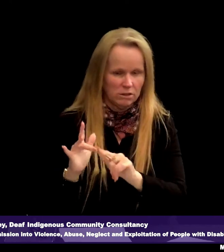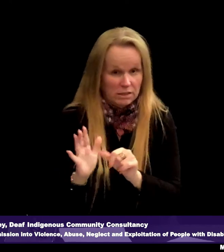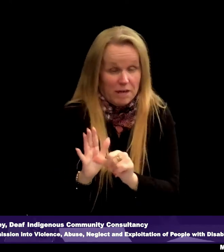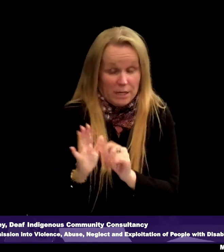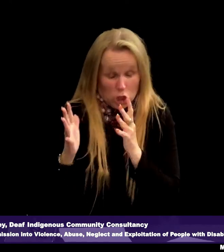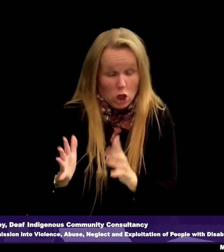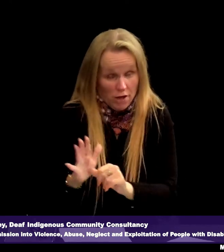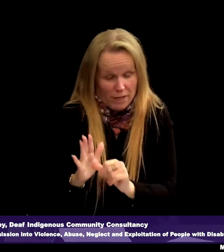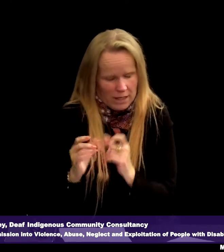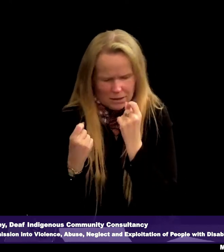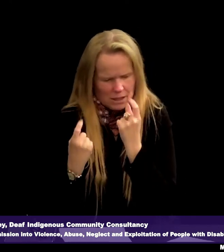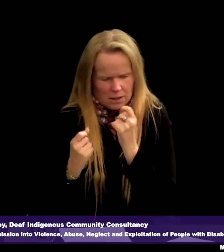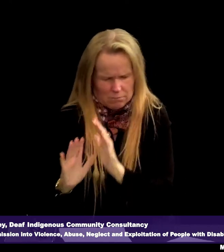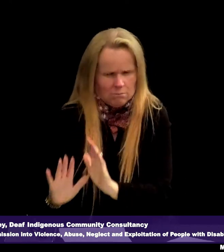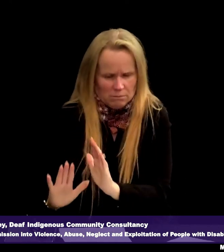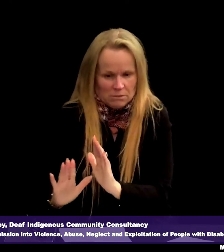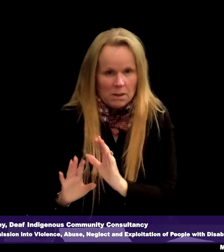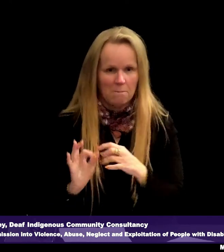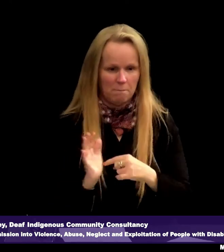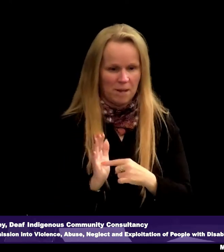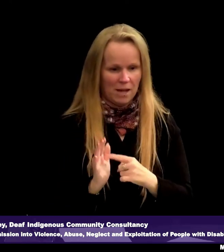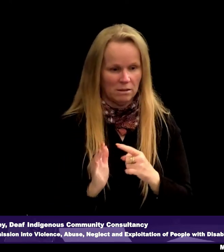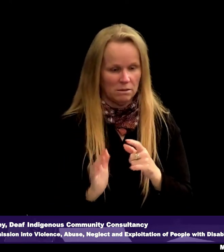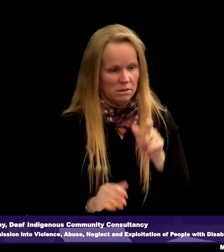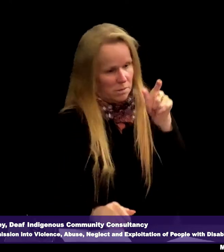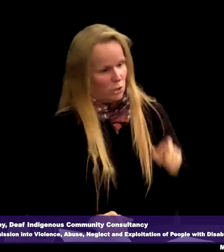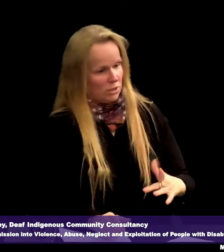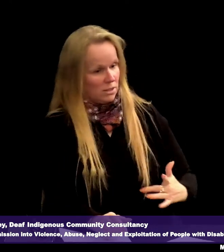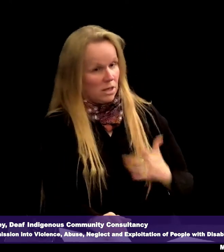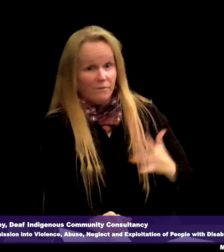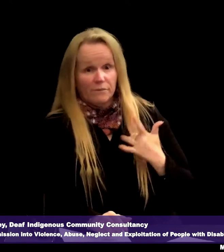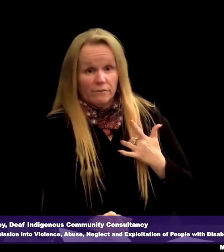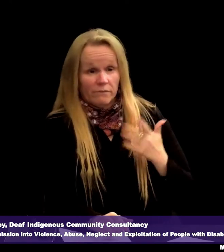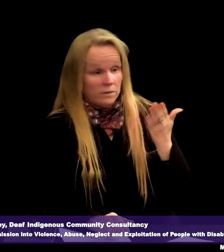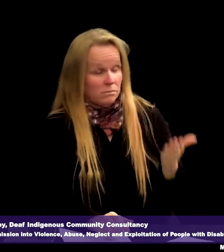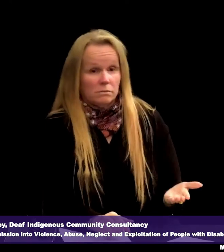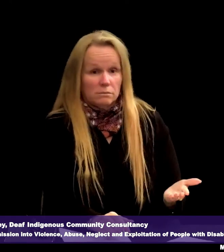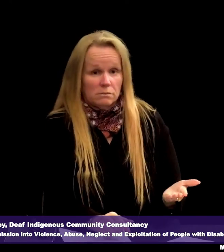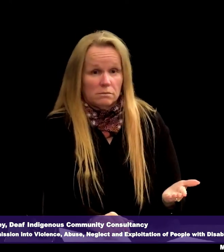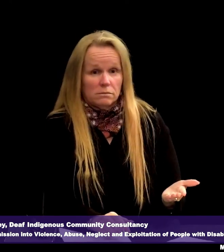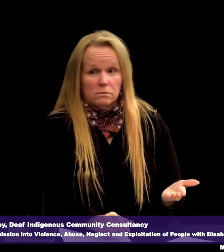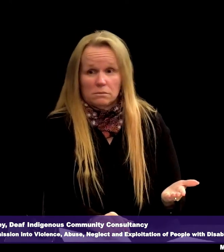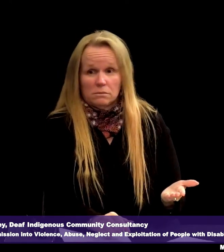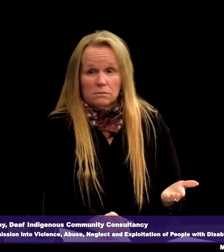And I understand it's important and it's a lot of money that's being invested in this system. However, we're talking about people's lives here.